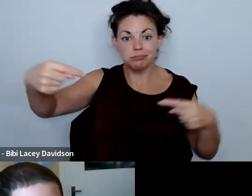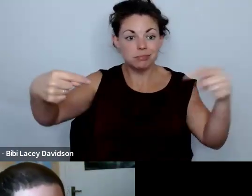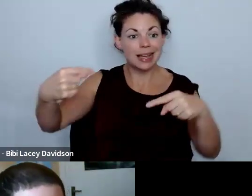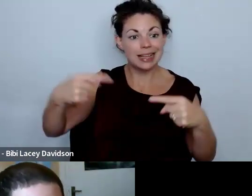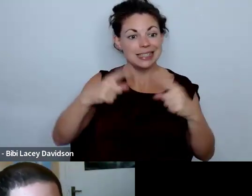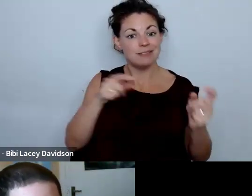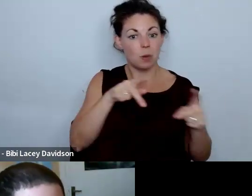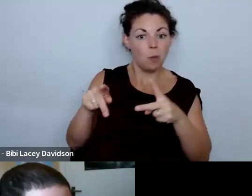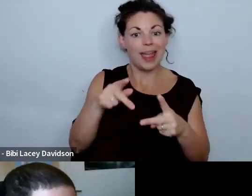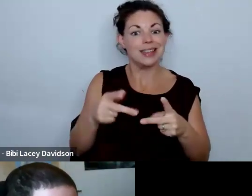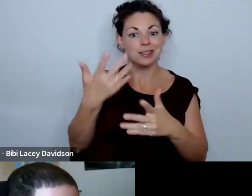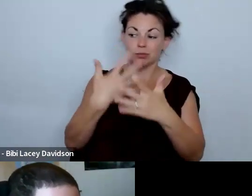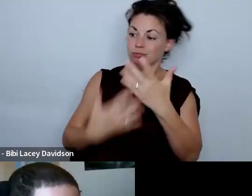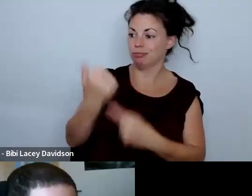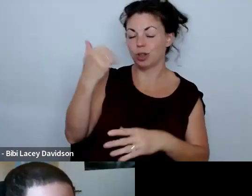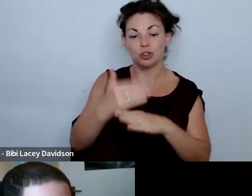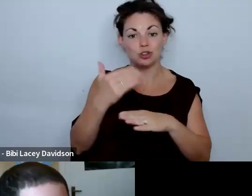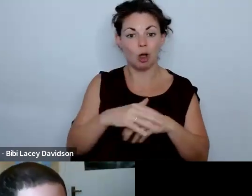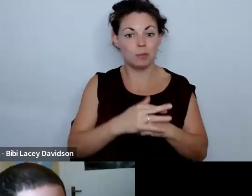and we will come to questions at the end.